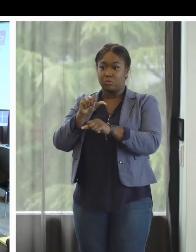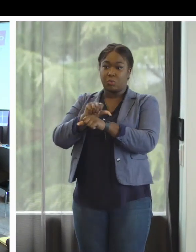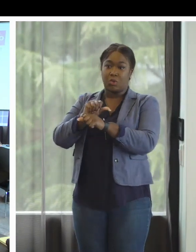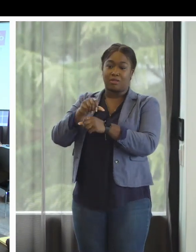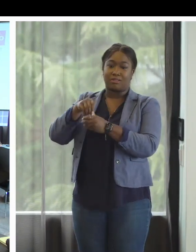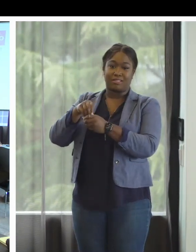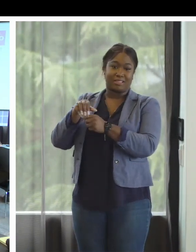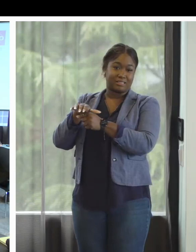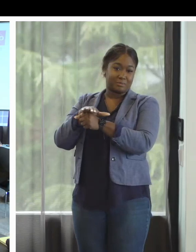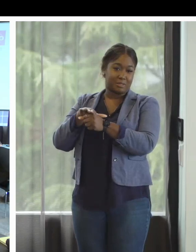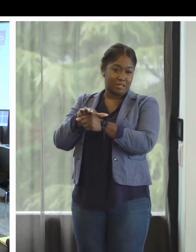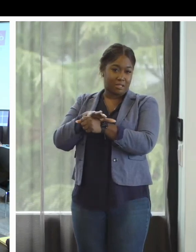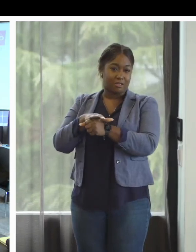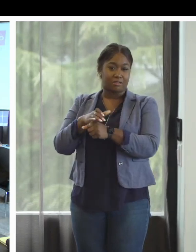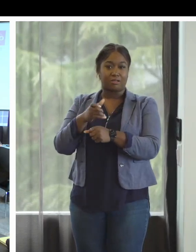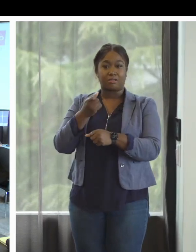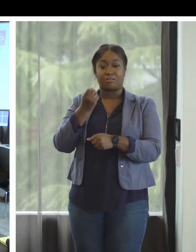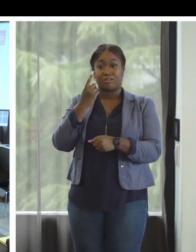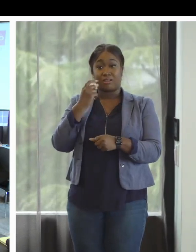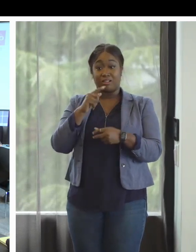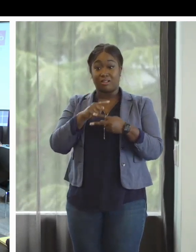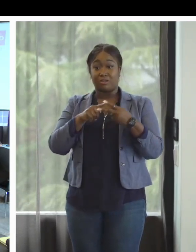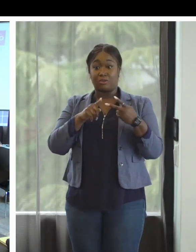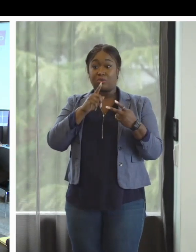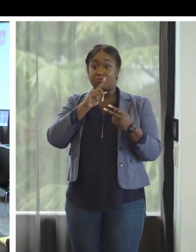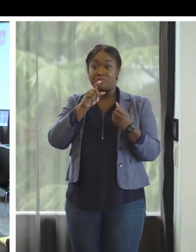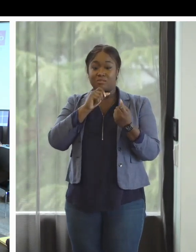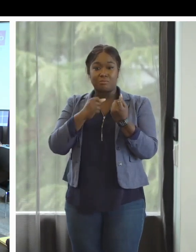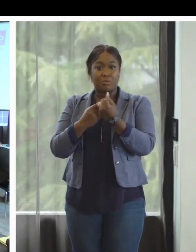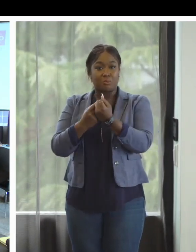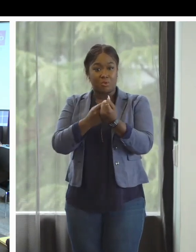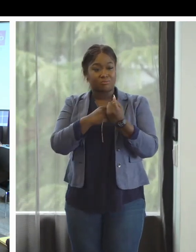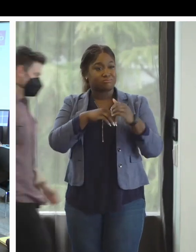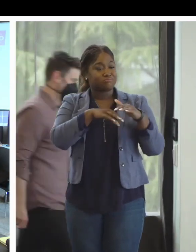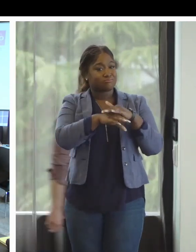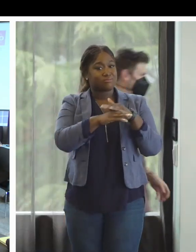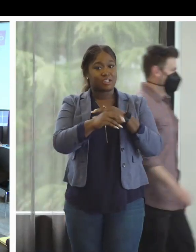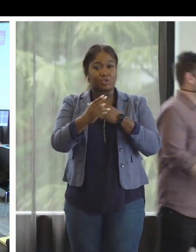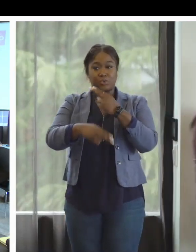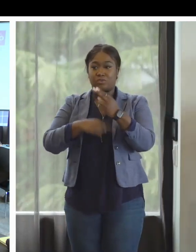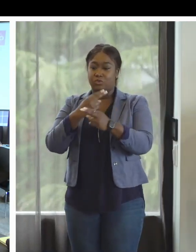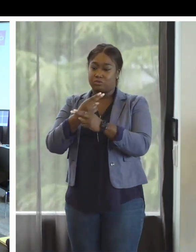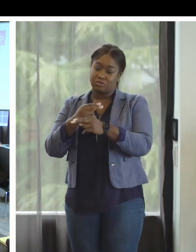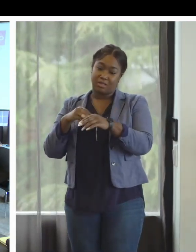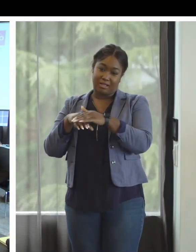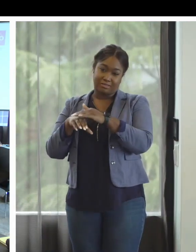do really promote equity and universal access helping to